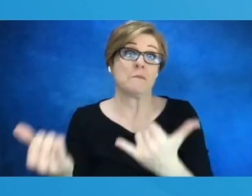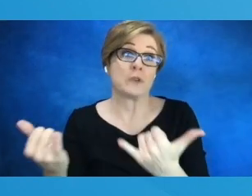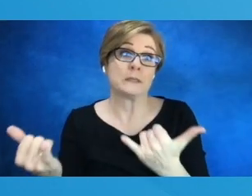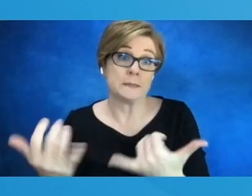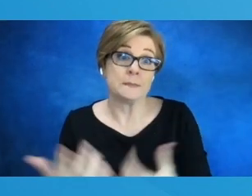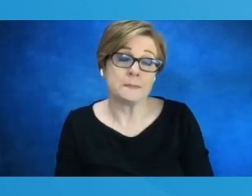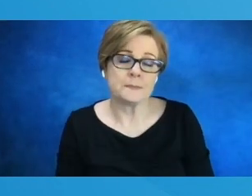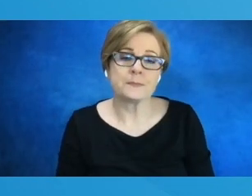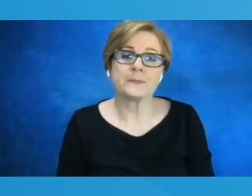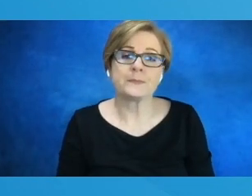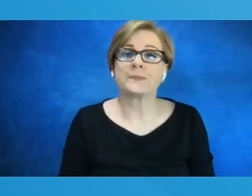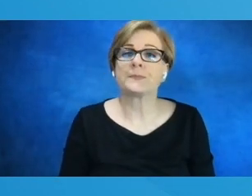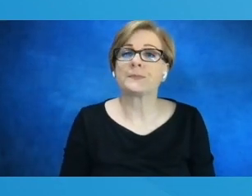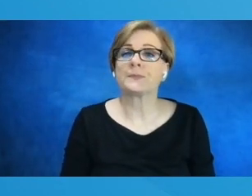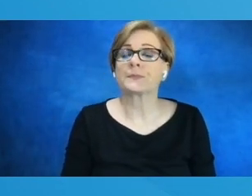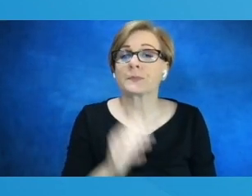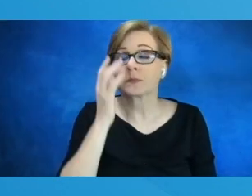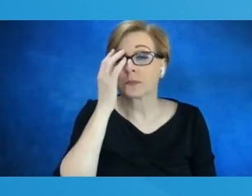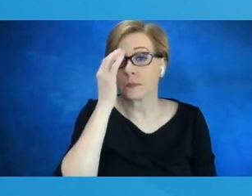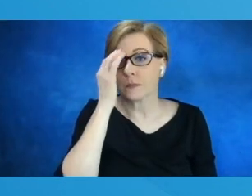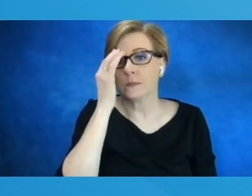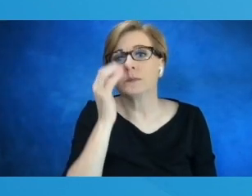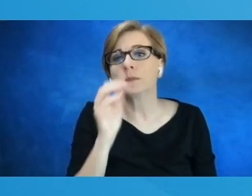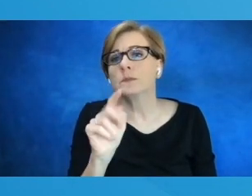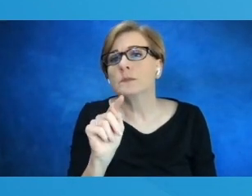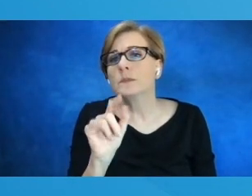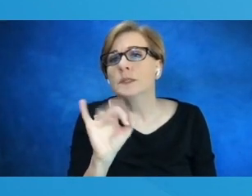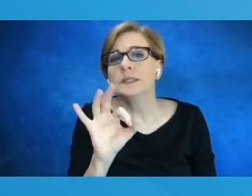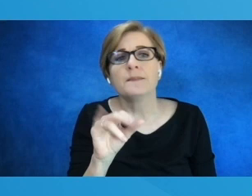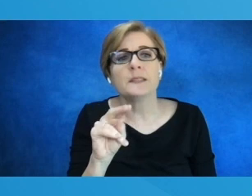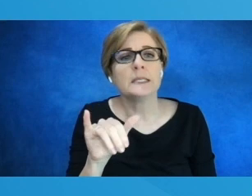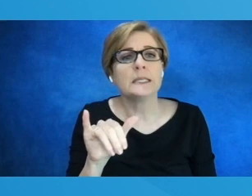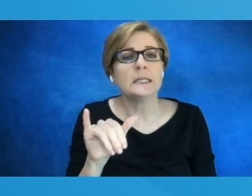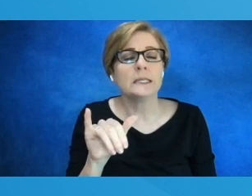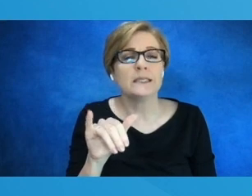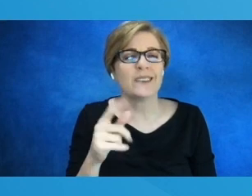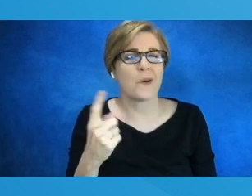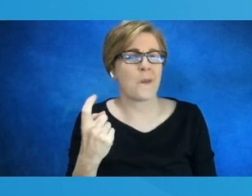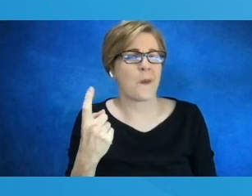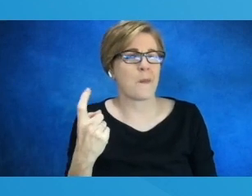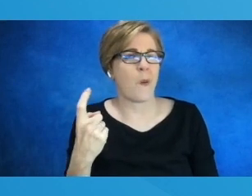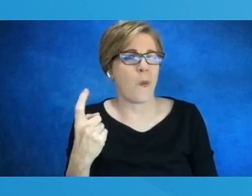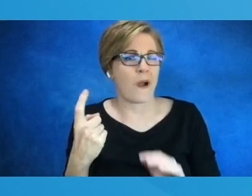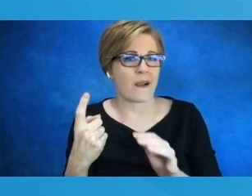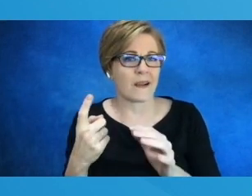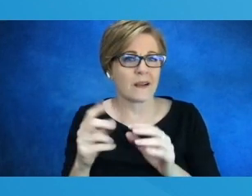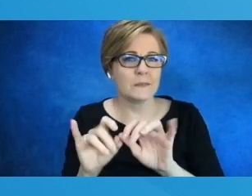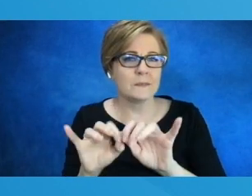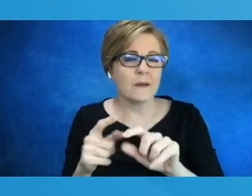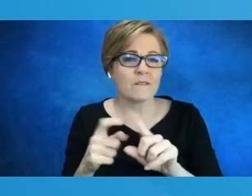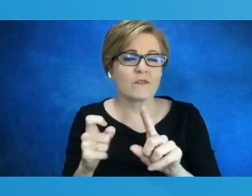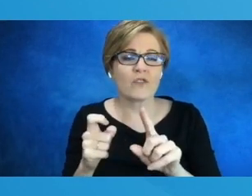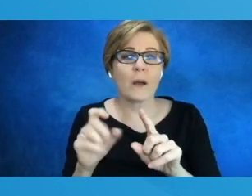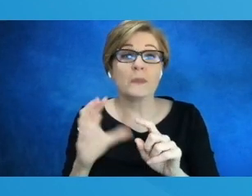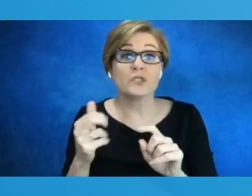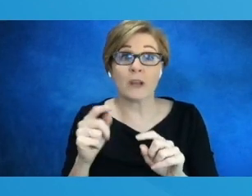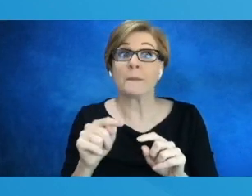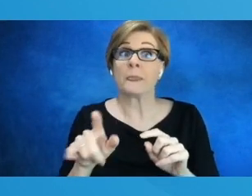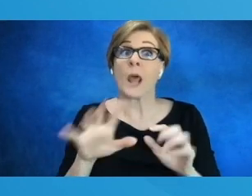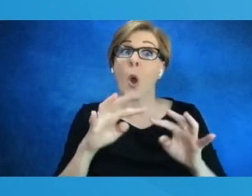I do see one more that I'll call out, war leaves scars for all.